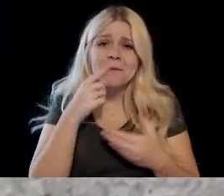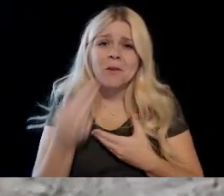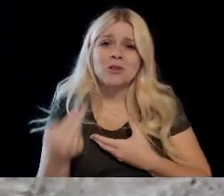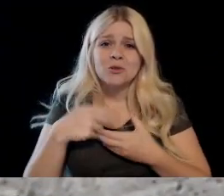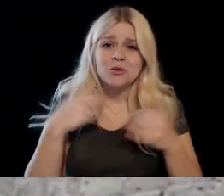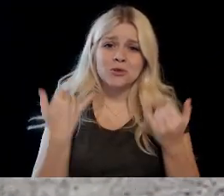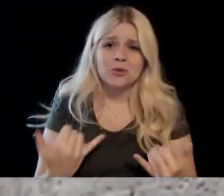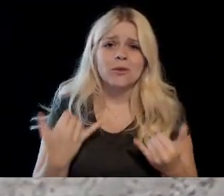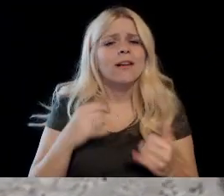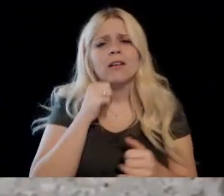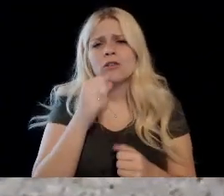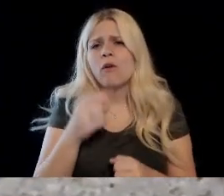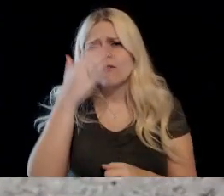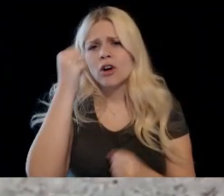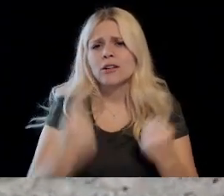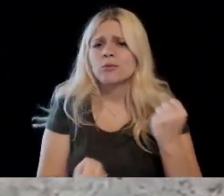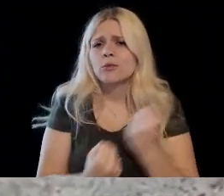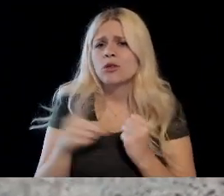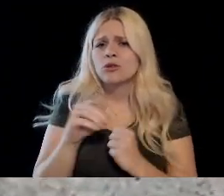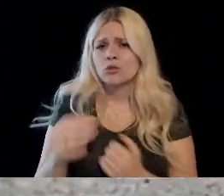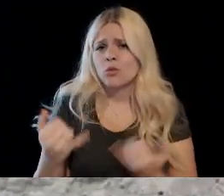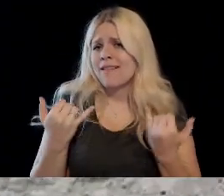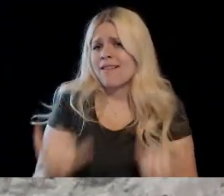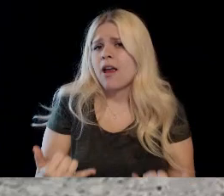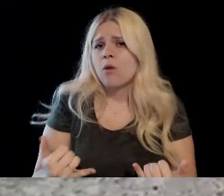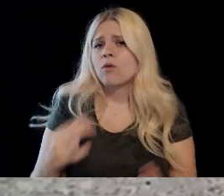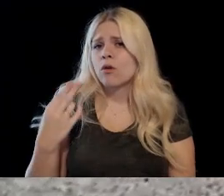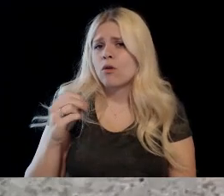trip. Don't forget to support your zoo while you can. HogleZoo.org. You can hit this donate